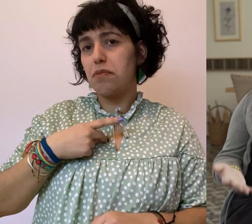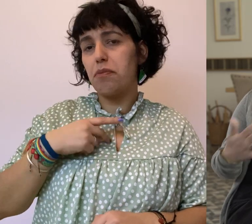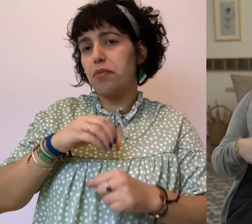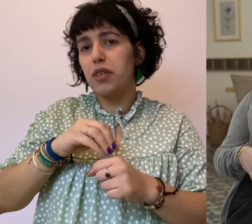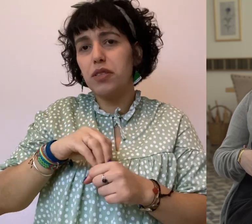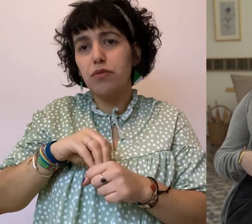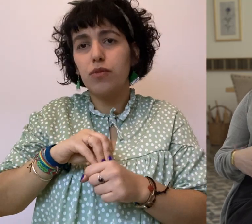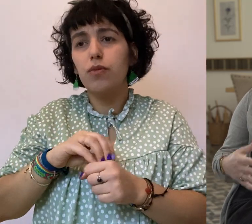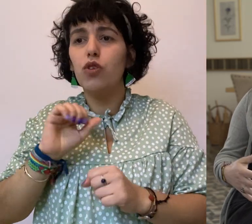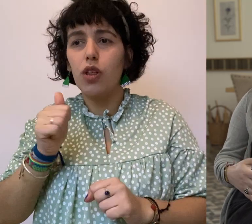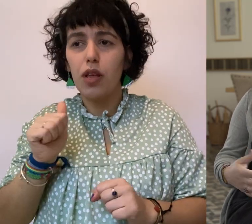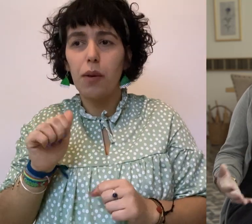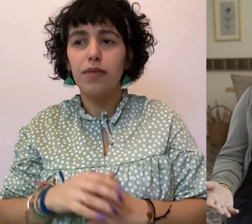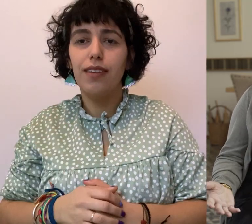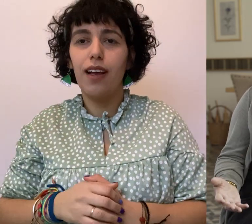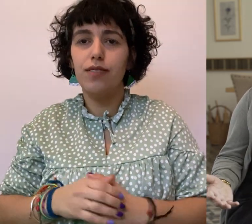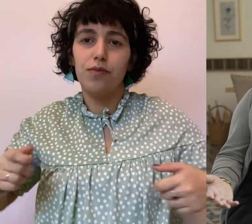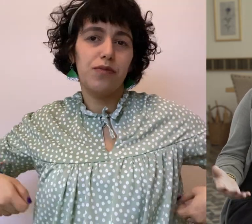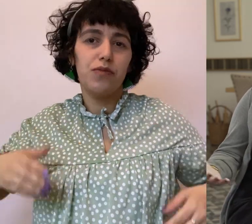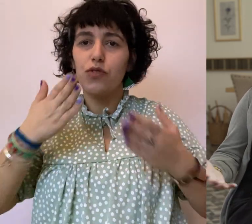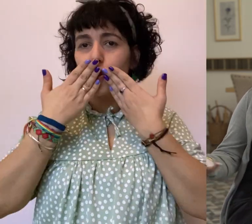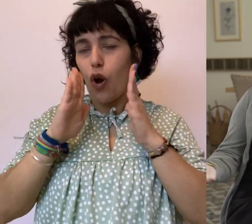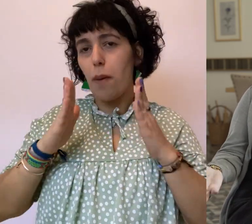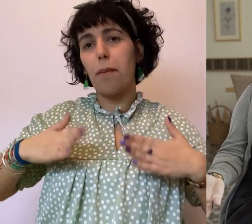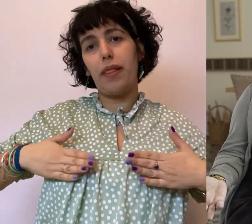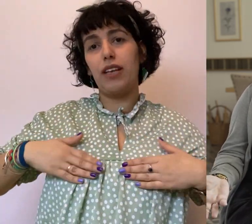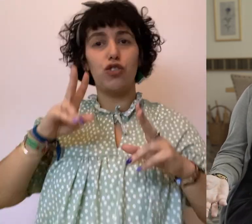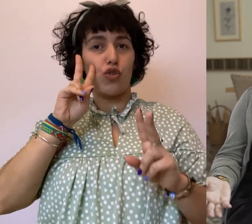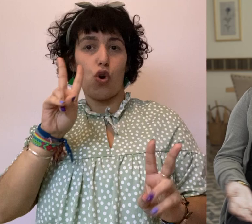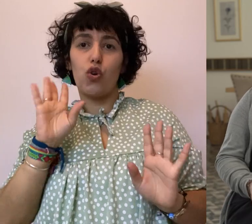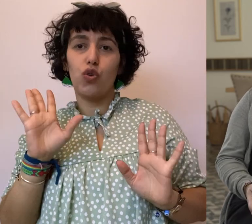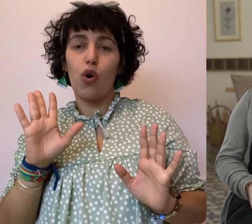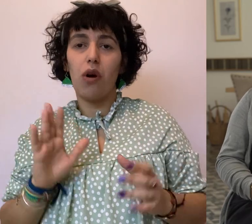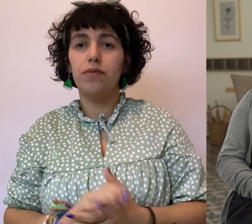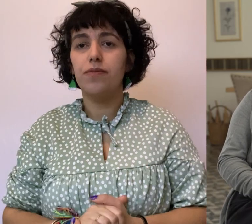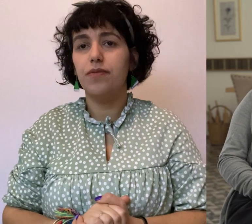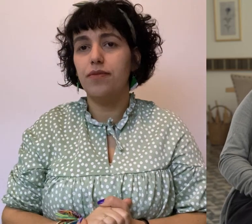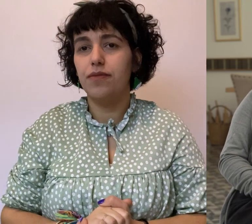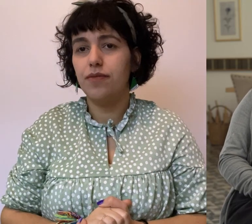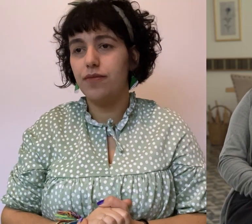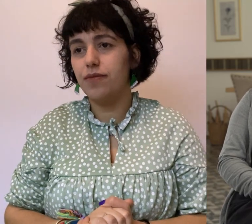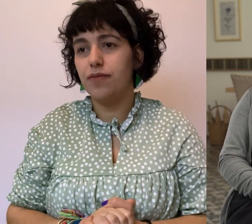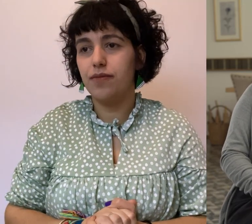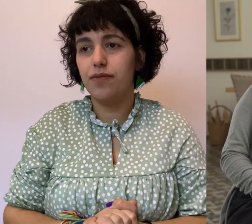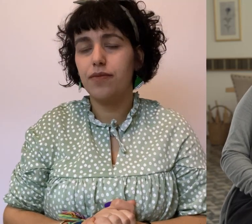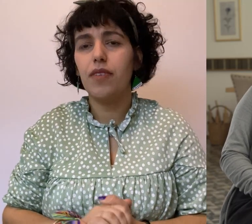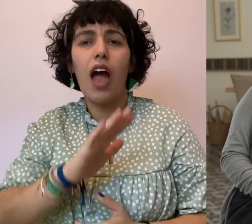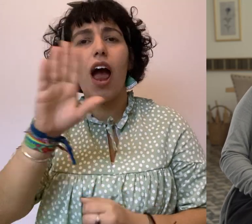also, you wore nothing and your whole breasts are shown. You know, they have something to say to each of them gradually.